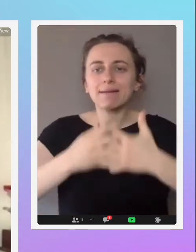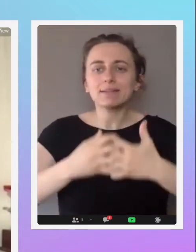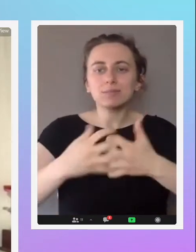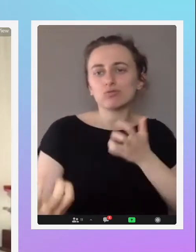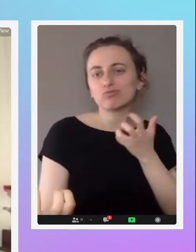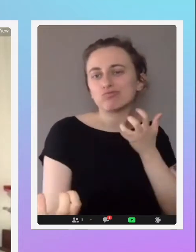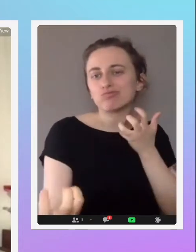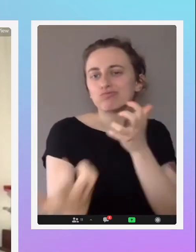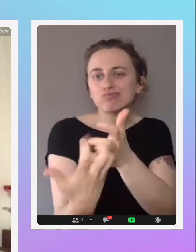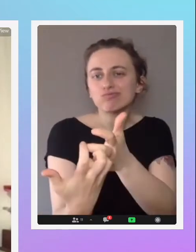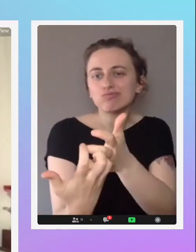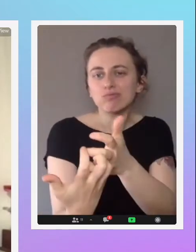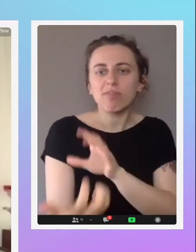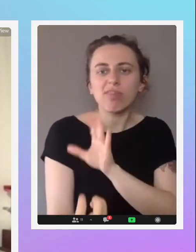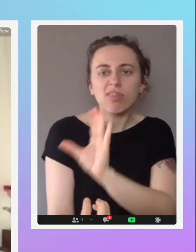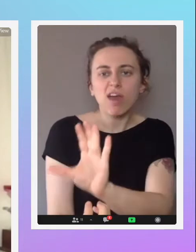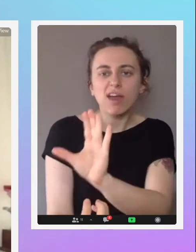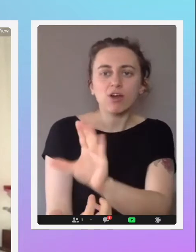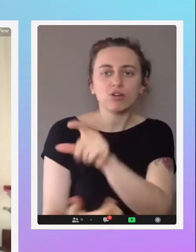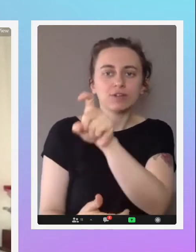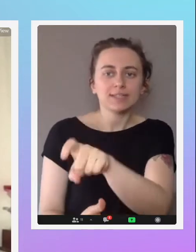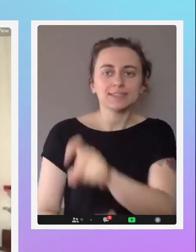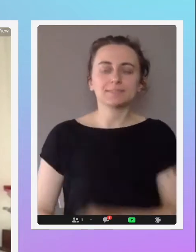But again, any one user interface is unlikely